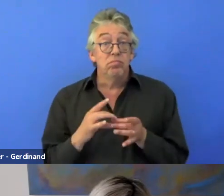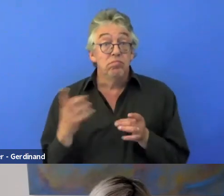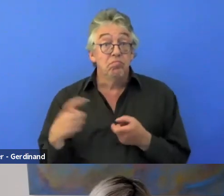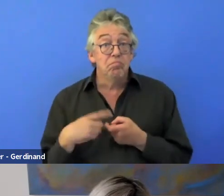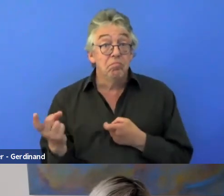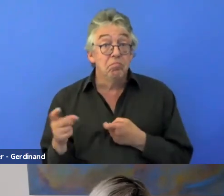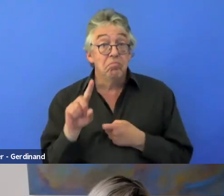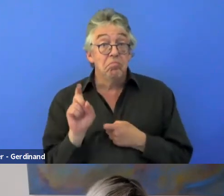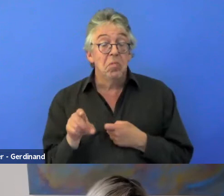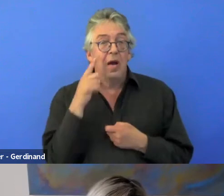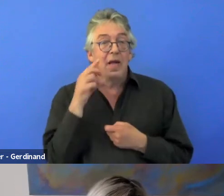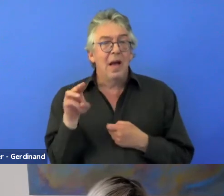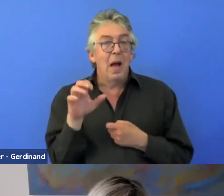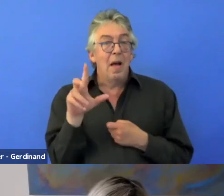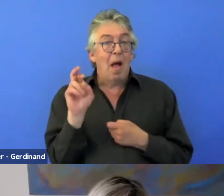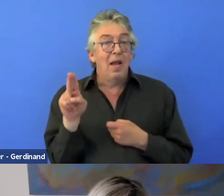I don't think Malin is with us now. Okay.